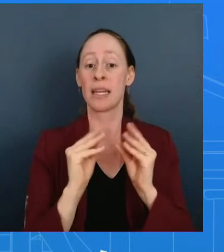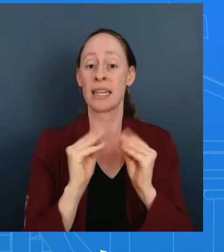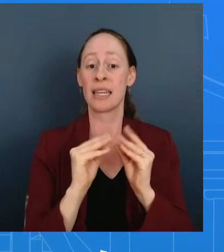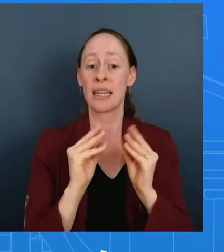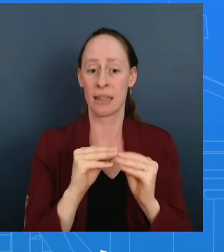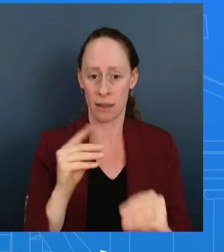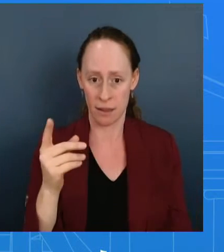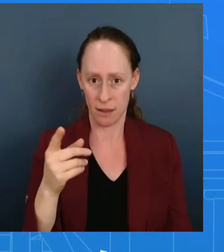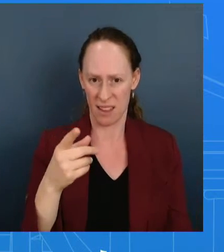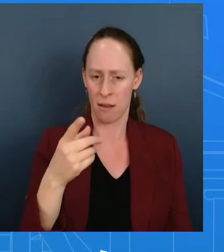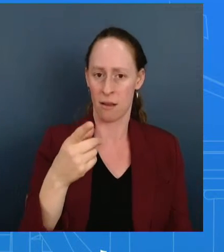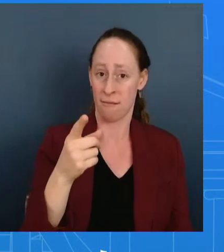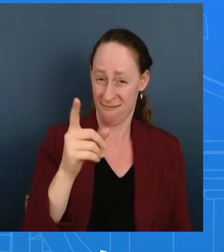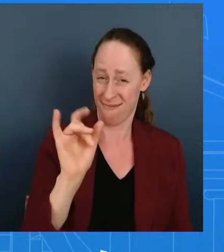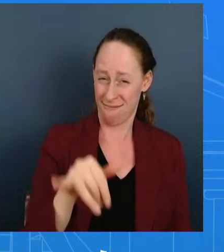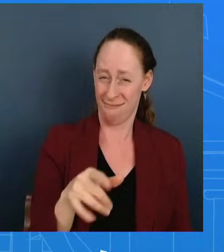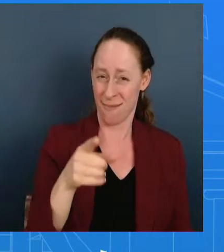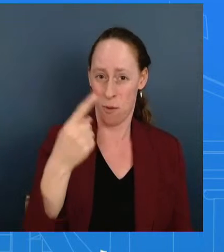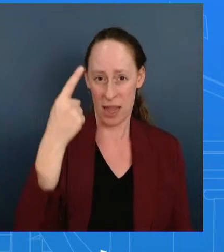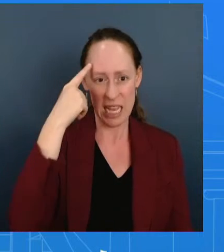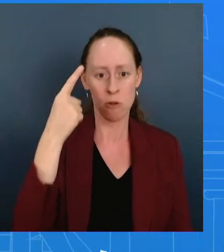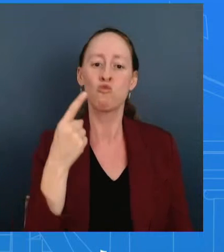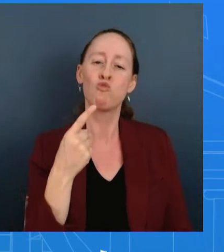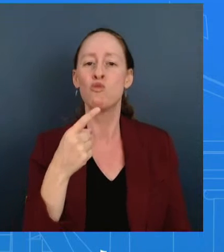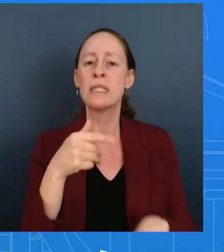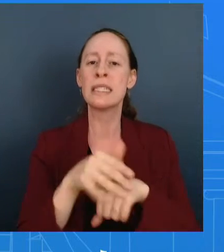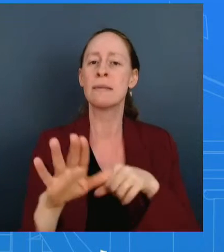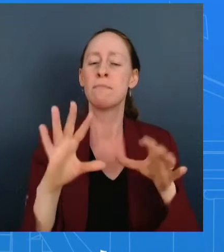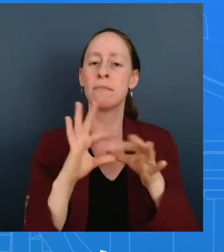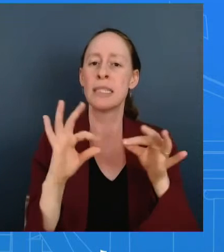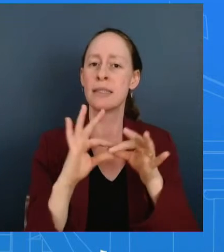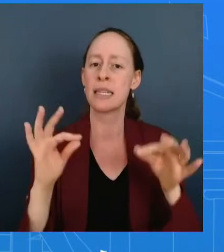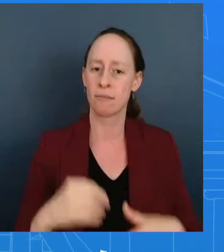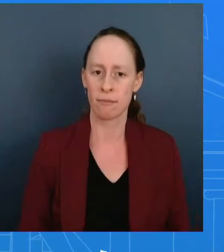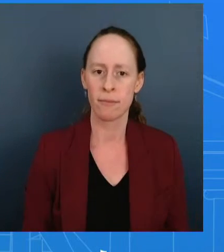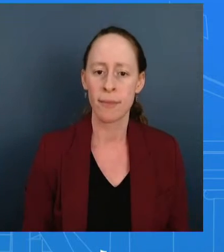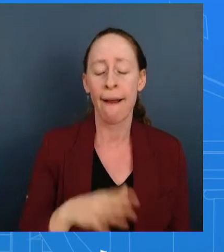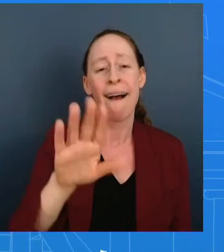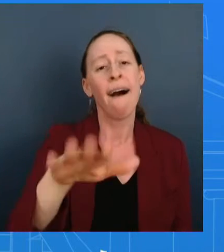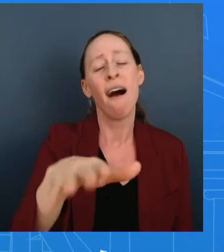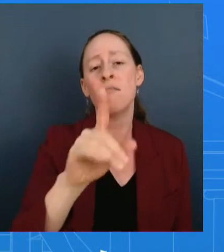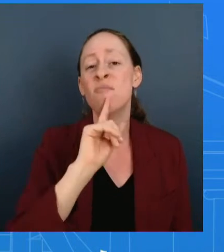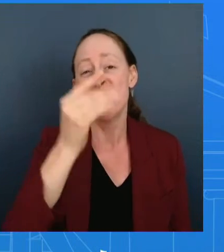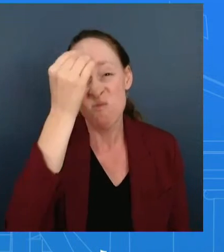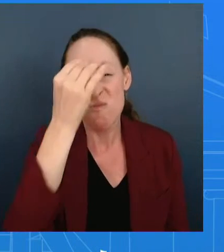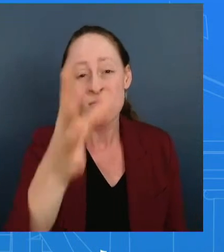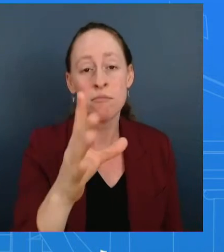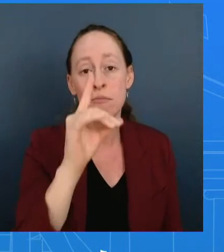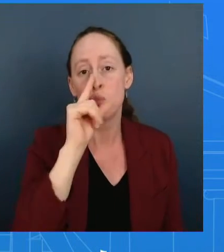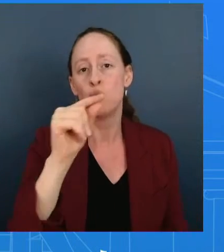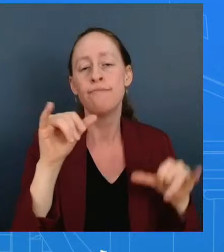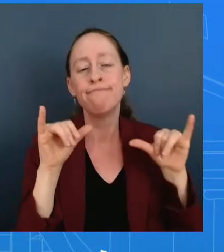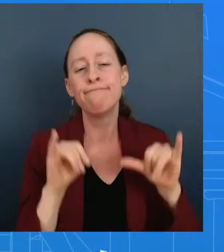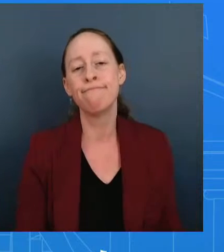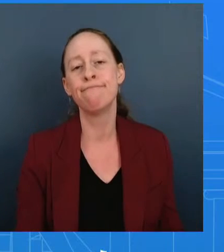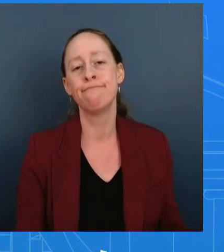to hit civilian infrastructure. And he doesn't care whether he's hitting hospitals or residential buildings. I -- I can't draw the line that -- that this is some sort of message.